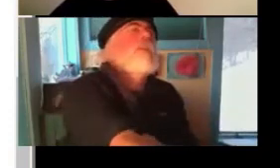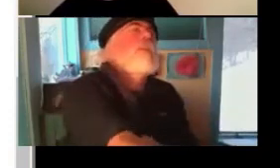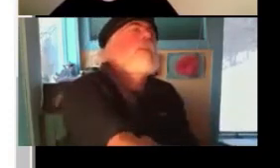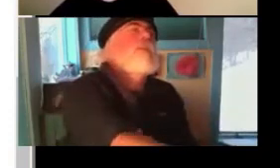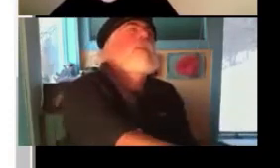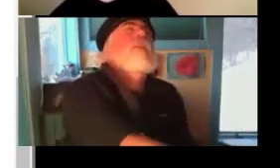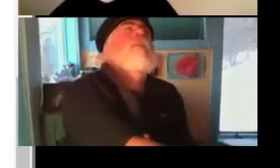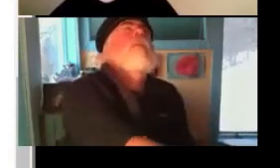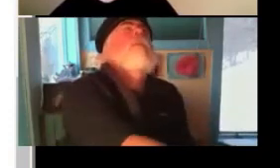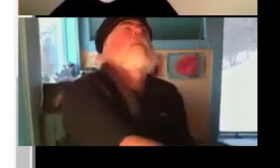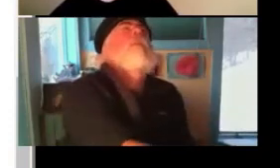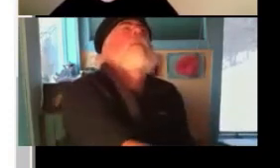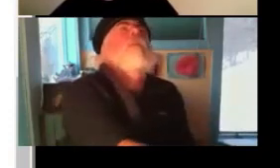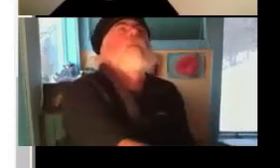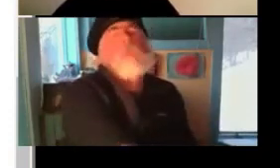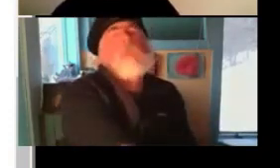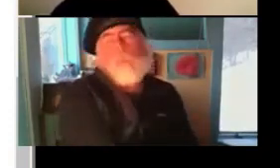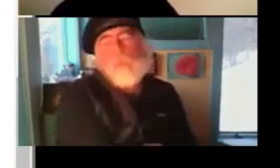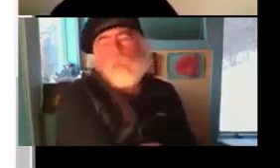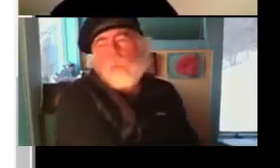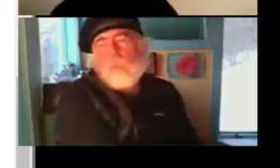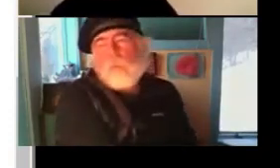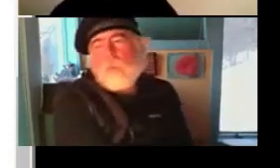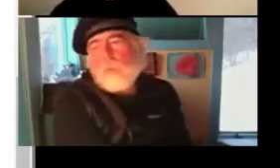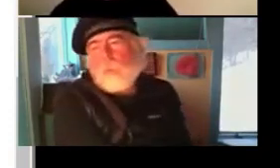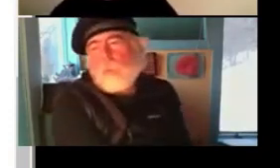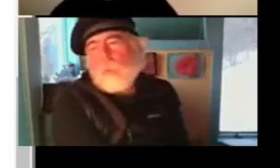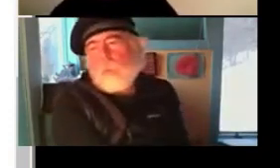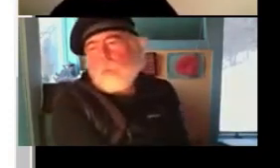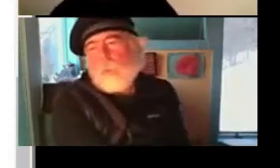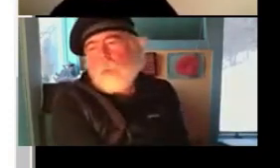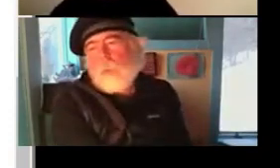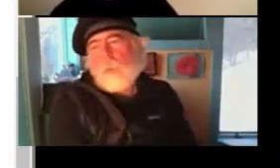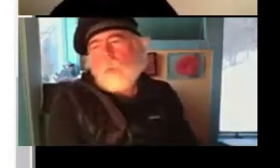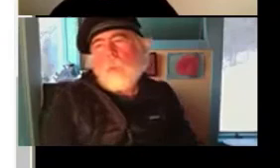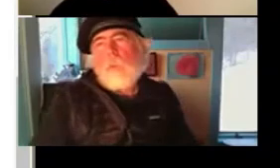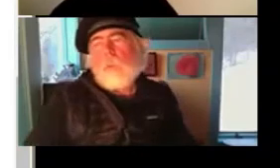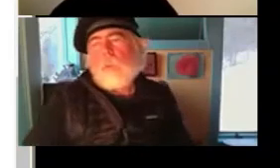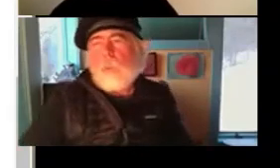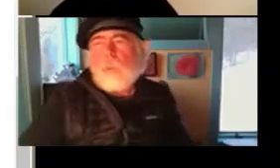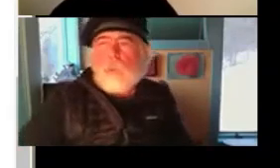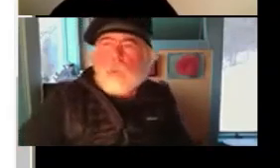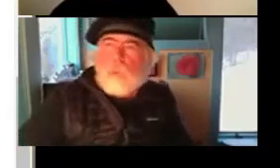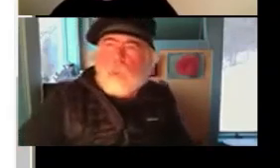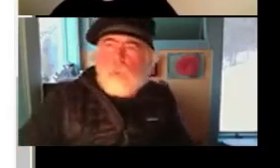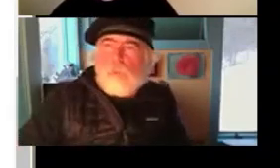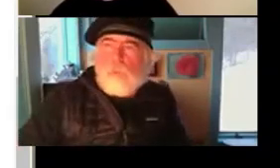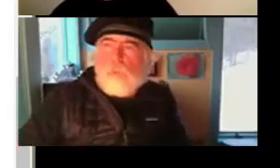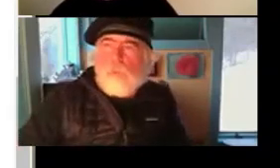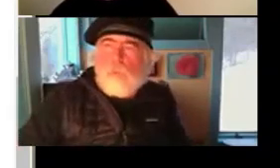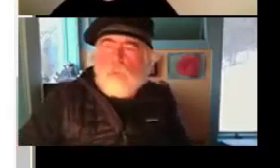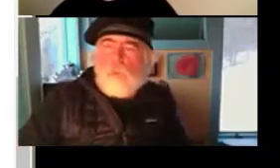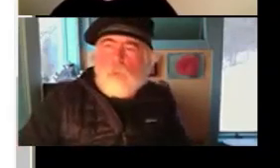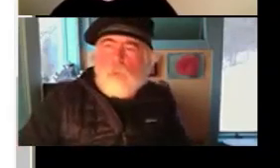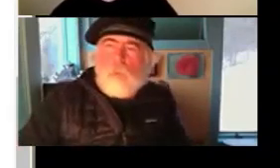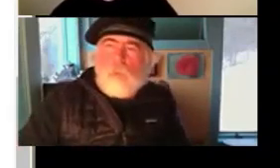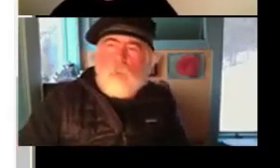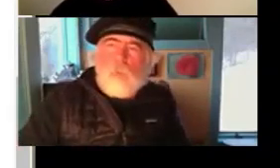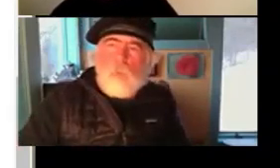and impact of our funding programs. It's important to note that this information will not be seen or used by panelists